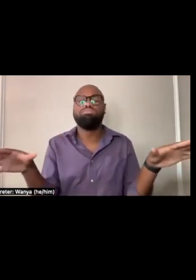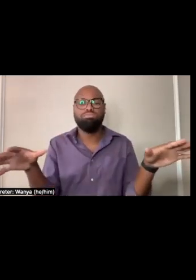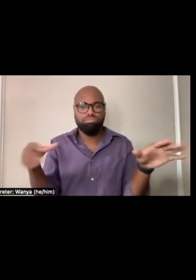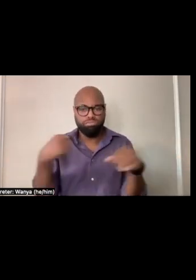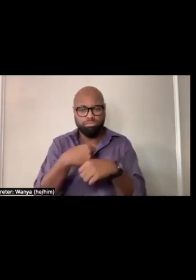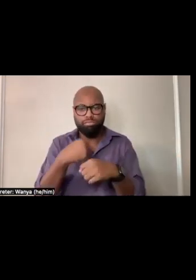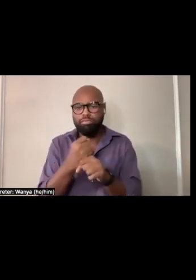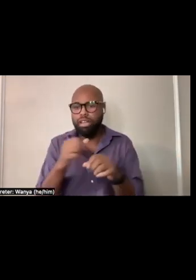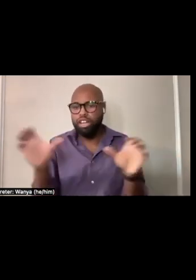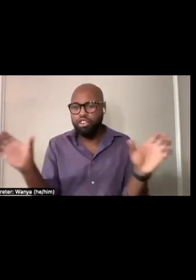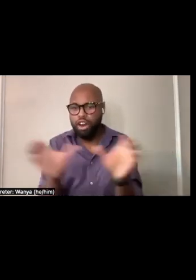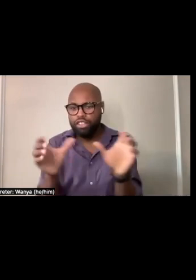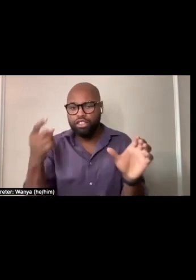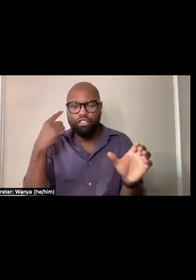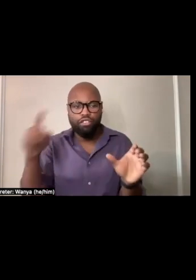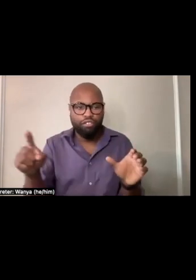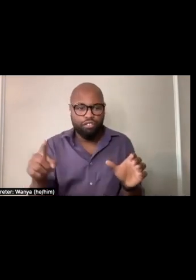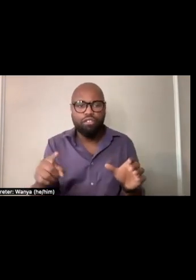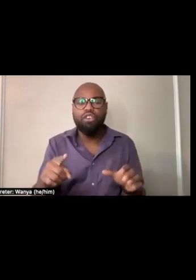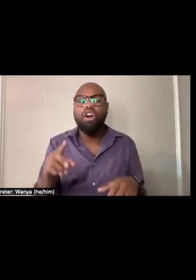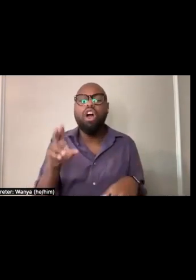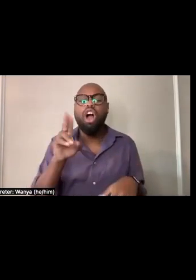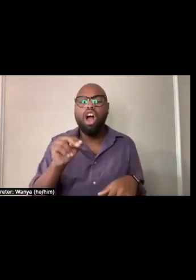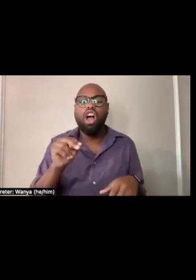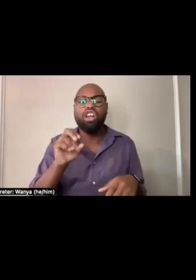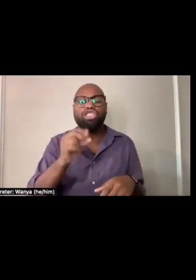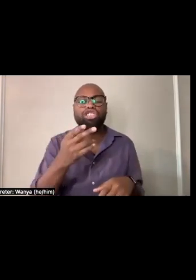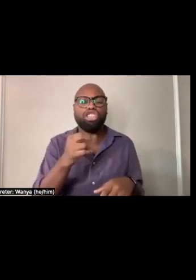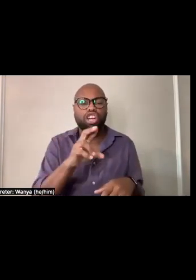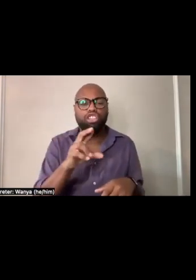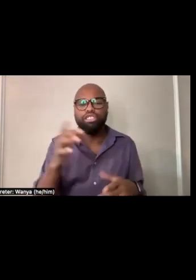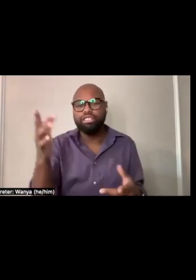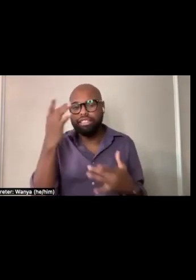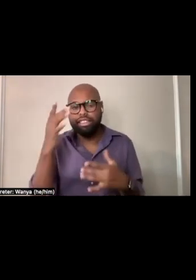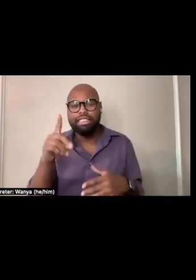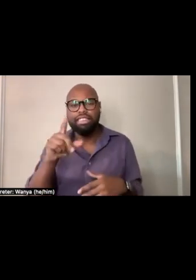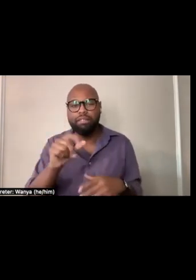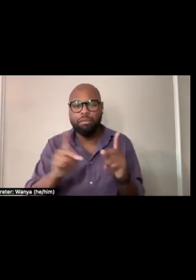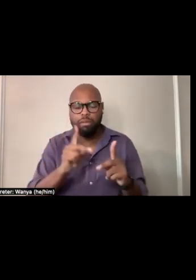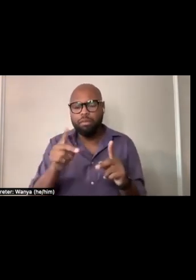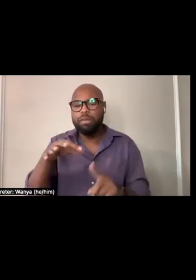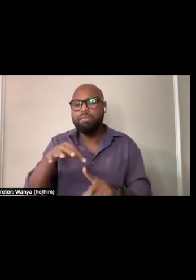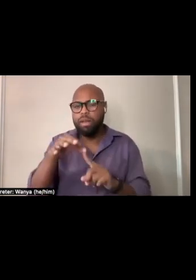unsheltered sick and disabled people, especially people of color. During the early days of COVID,